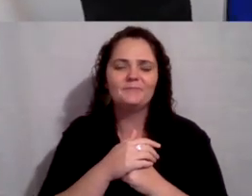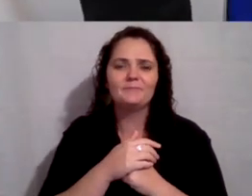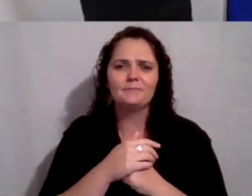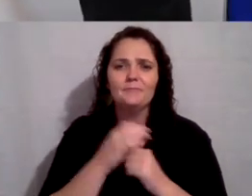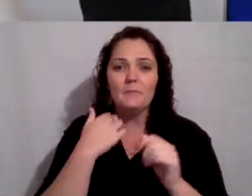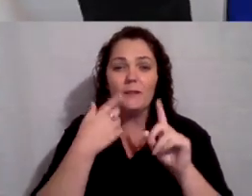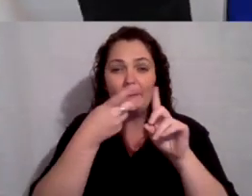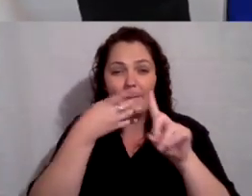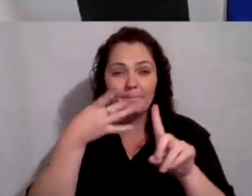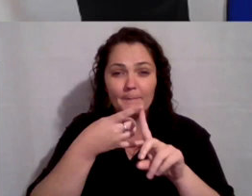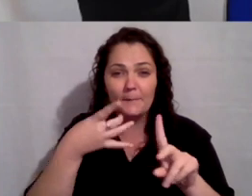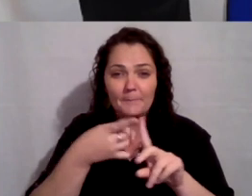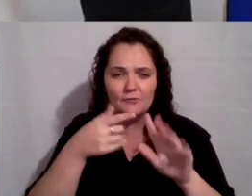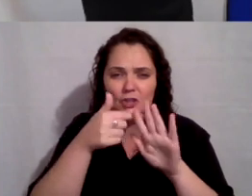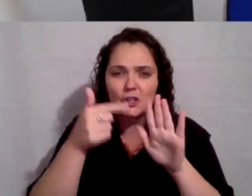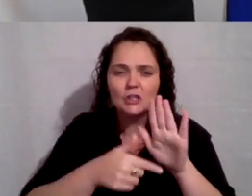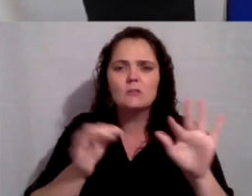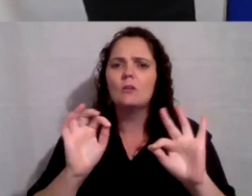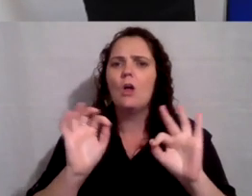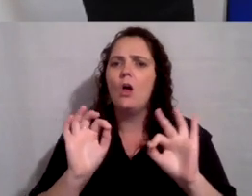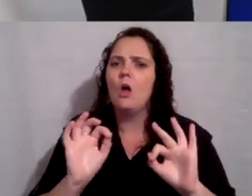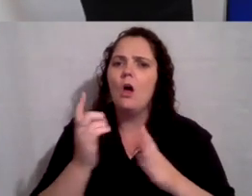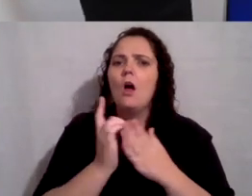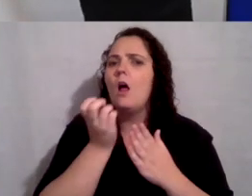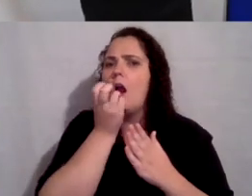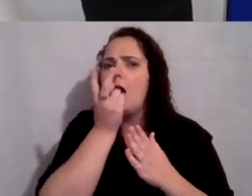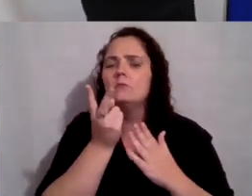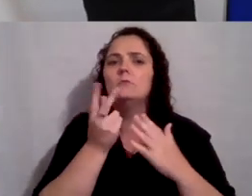about detail at this stage, all I’m thinking about now is getting in